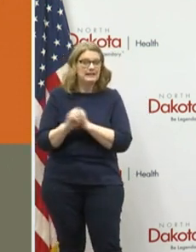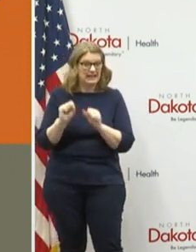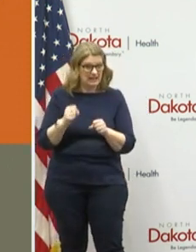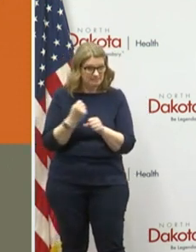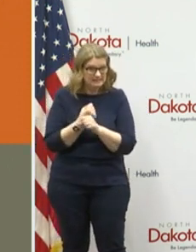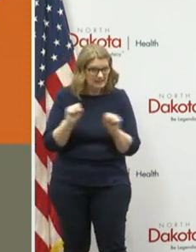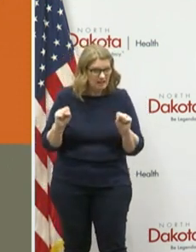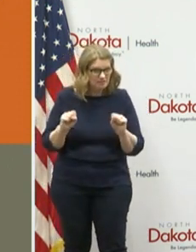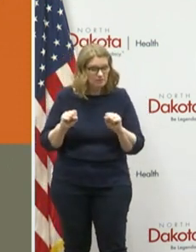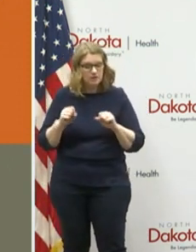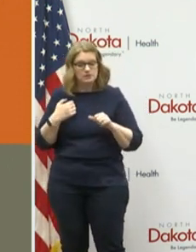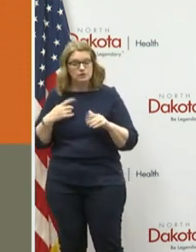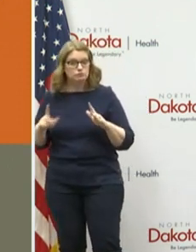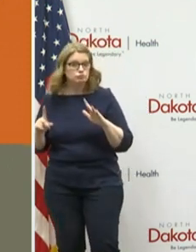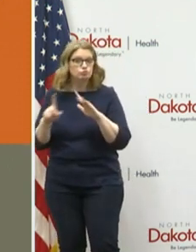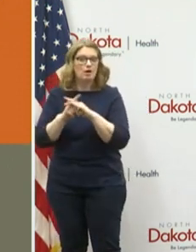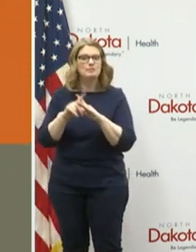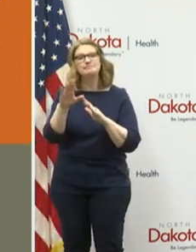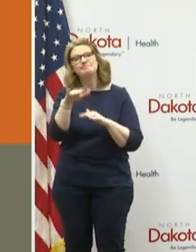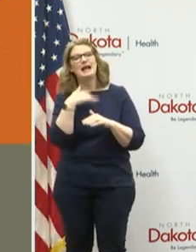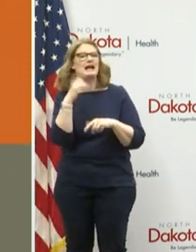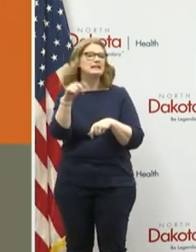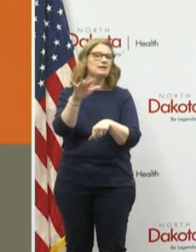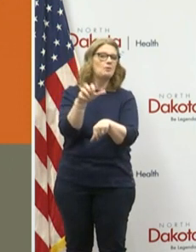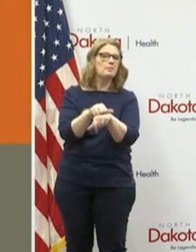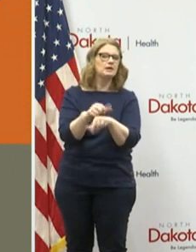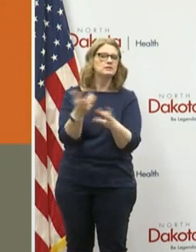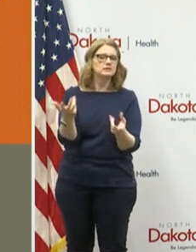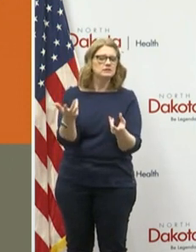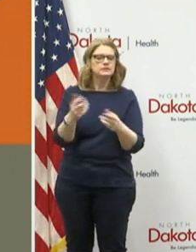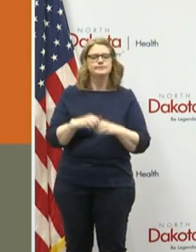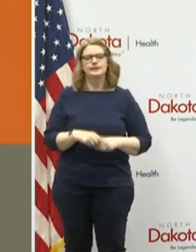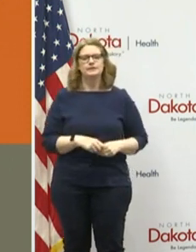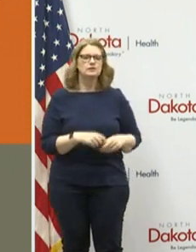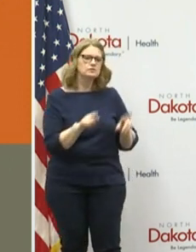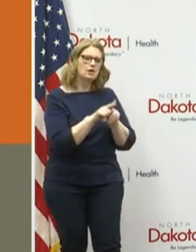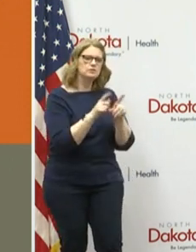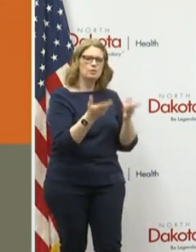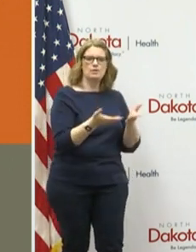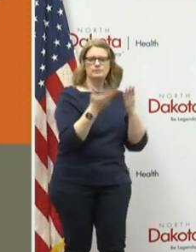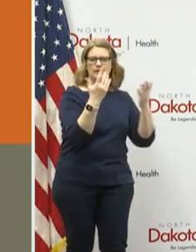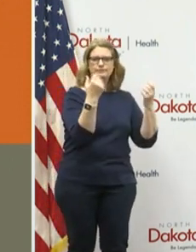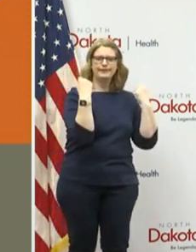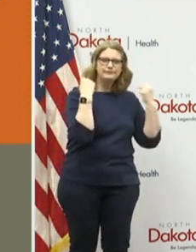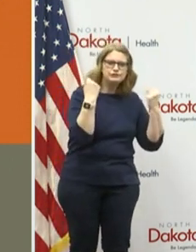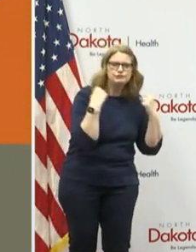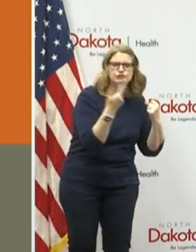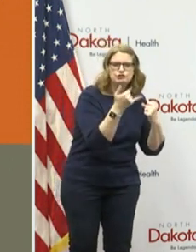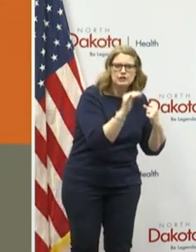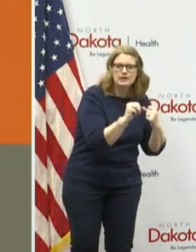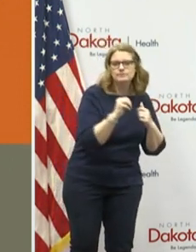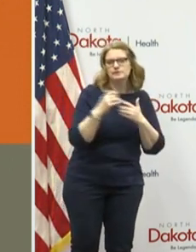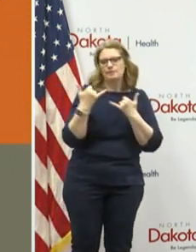THEY'RE ENCOURAGED TO USE APPOINTMENT SYSTEMS UNLESS A WALK-IN SYSTEM CAN BE USED SAFELY, BUT THESE ARE ALL RECOMMENDATIONS.